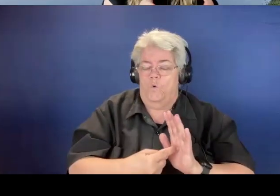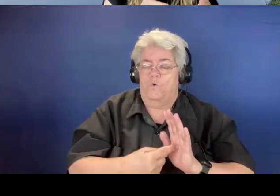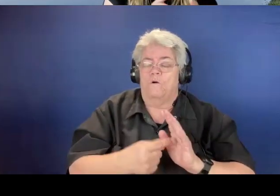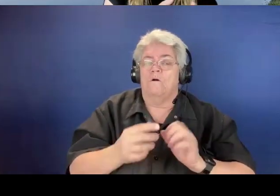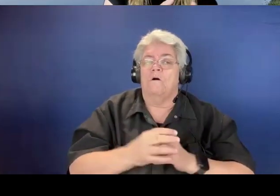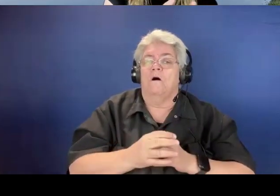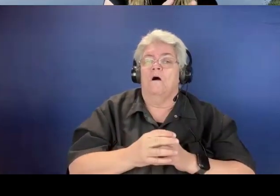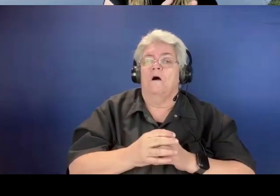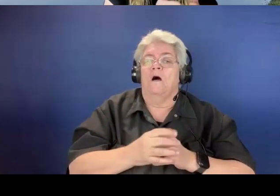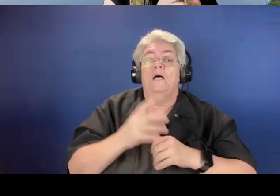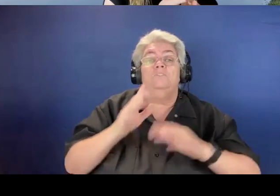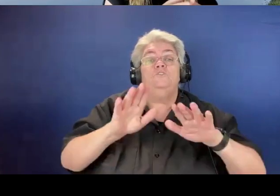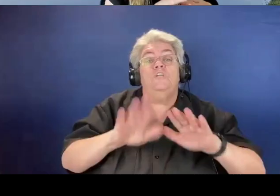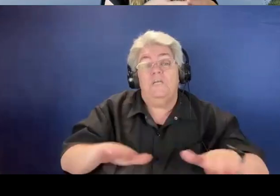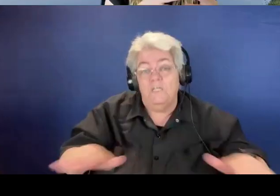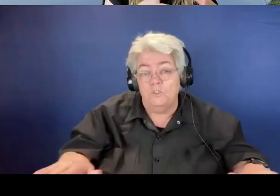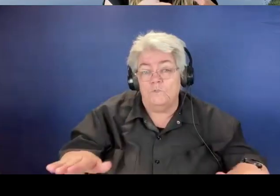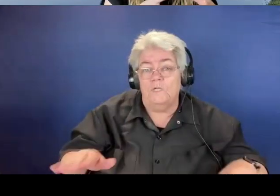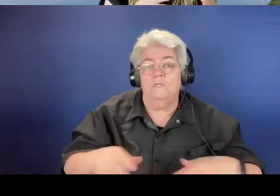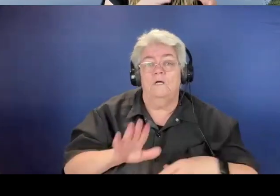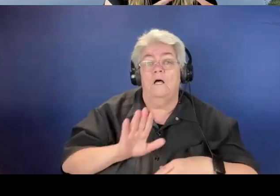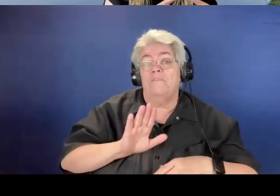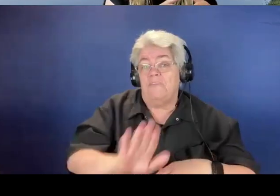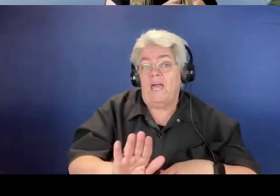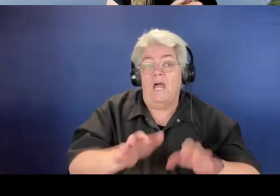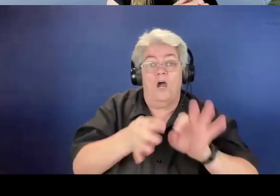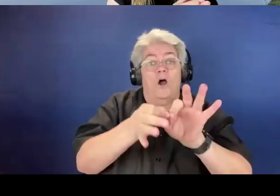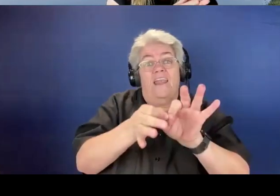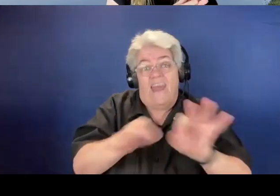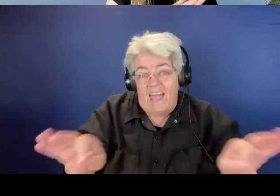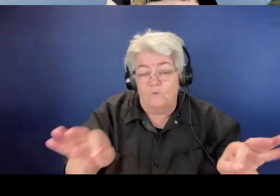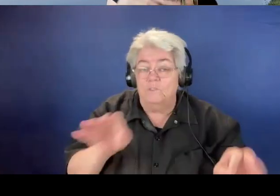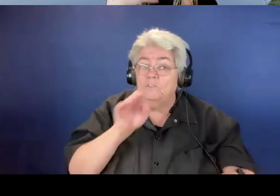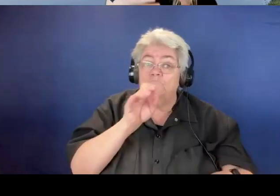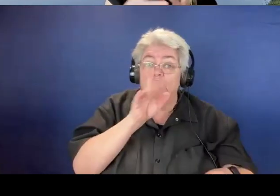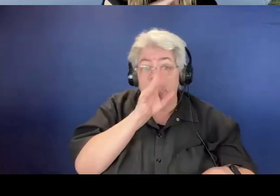speech and language errors that result from native language influences onto the